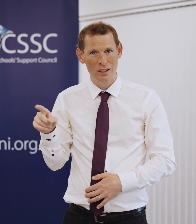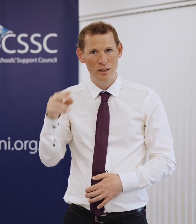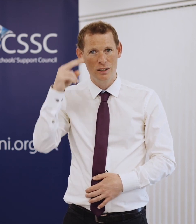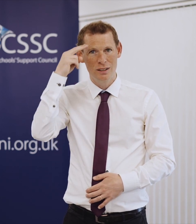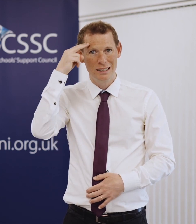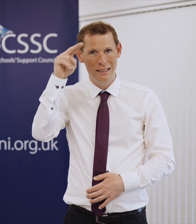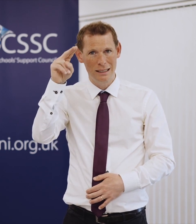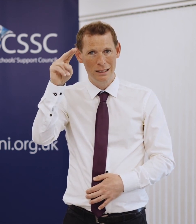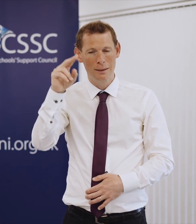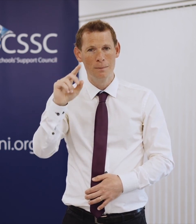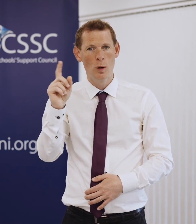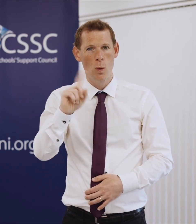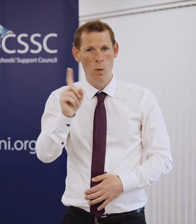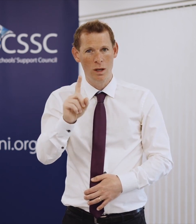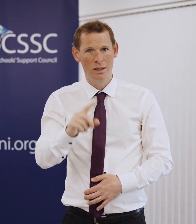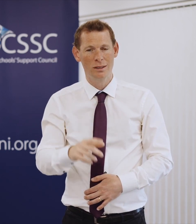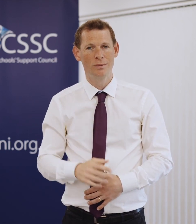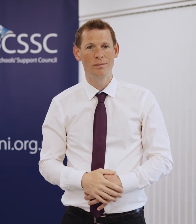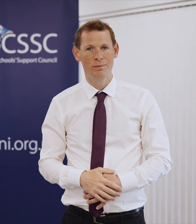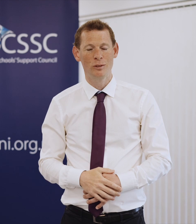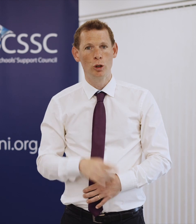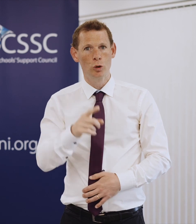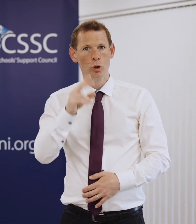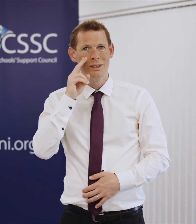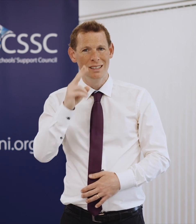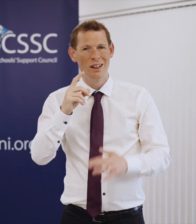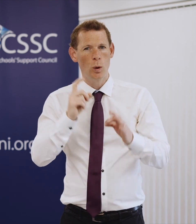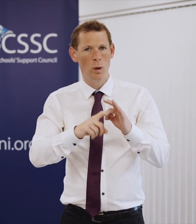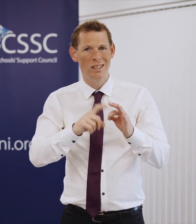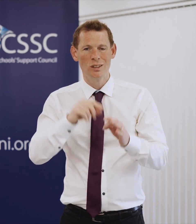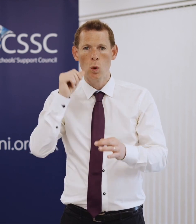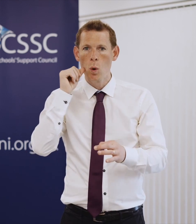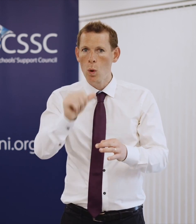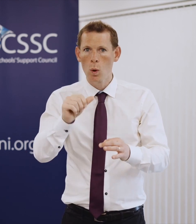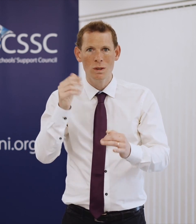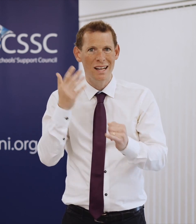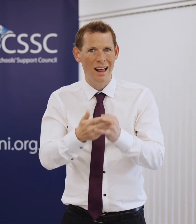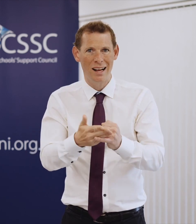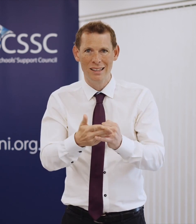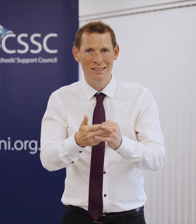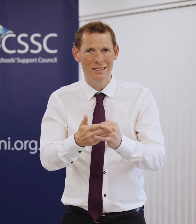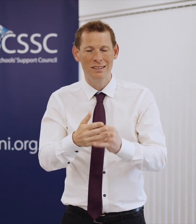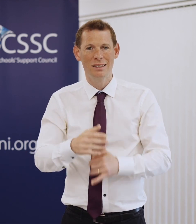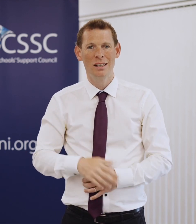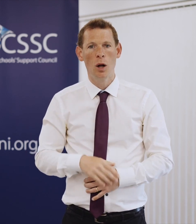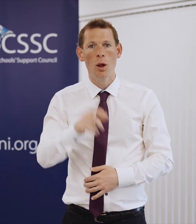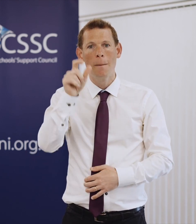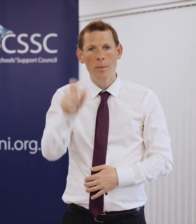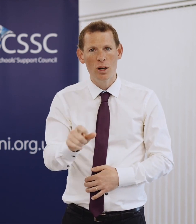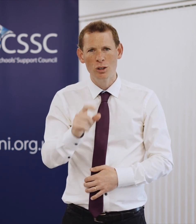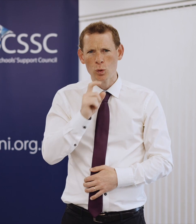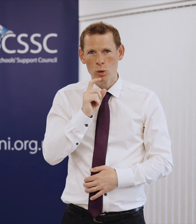Their name is what? So you can see in sign language, the question always comes at the end